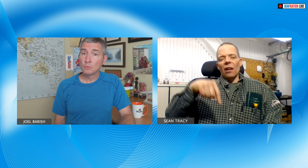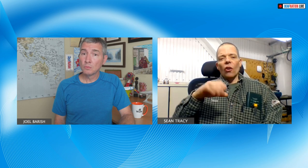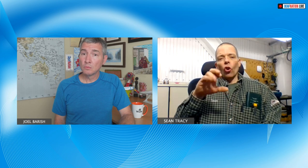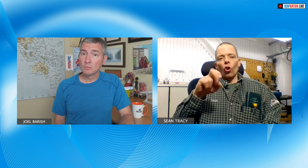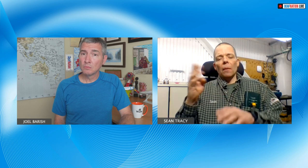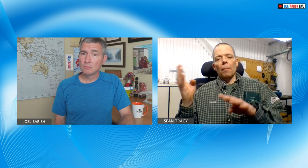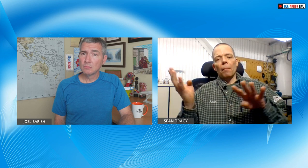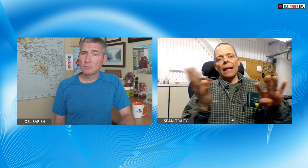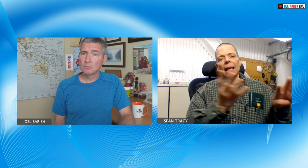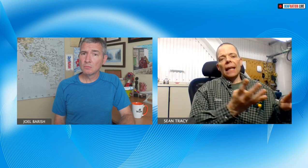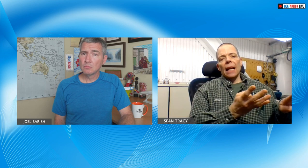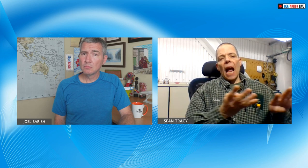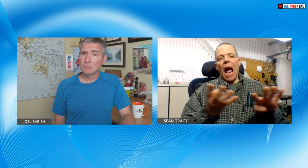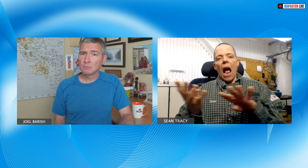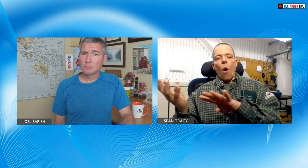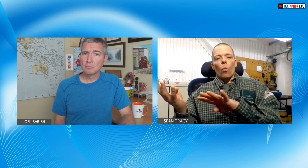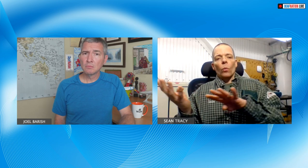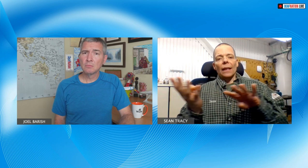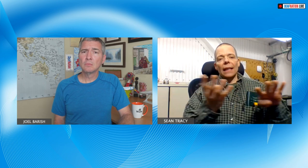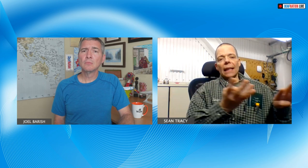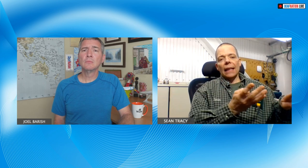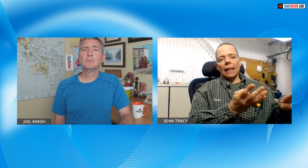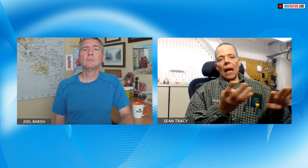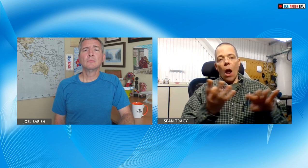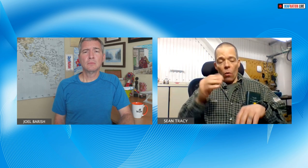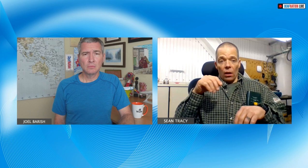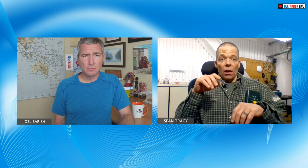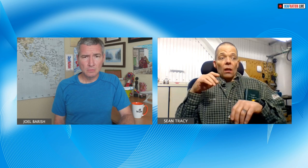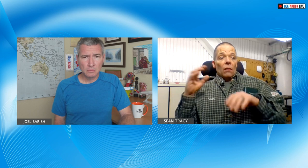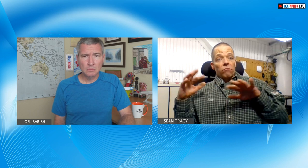What helps is that the current is constantly moving things in and out.